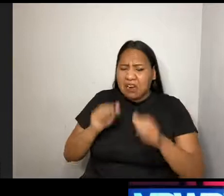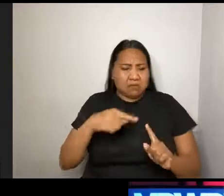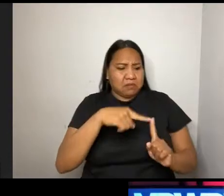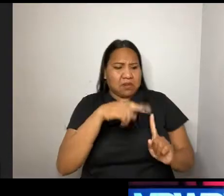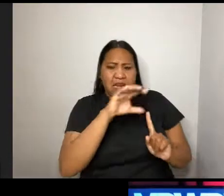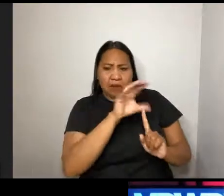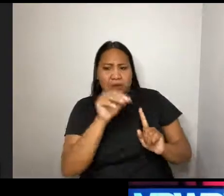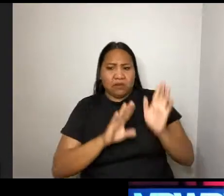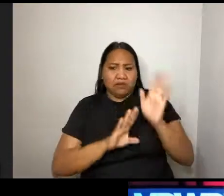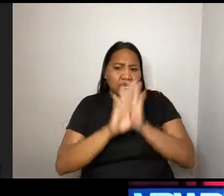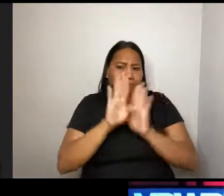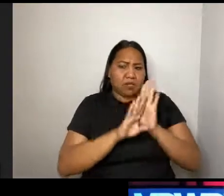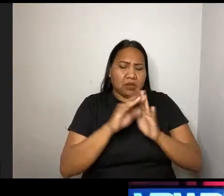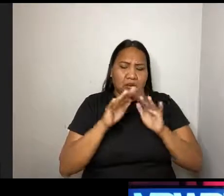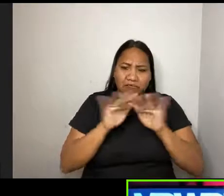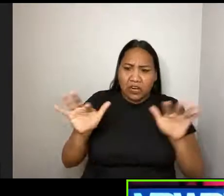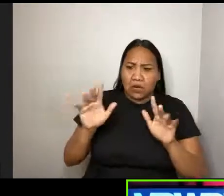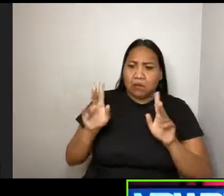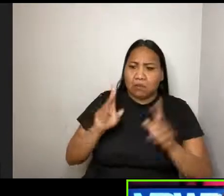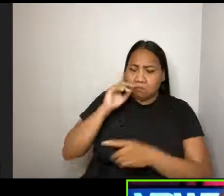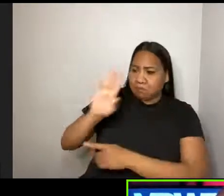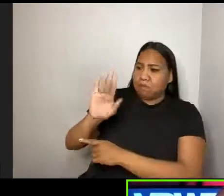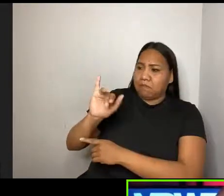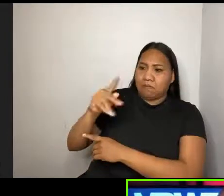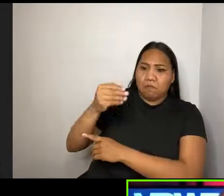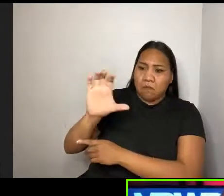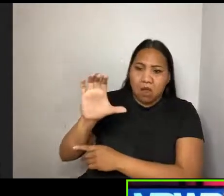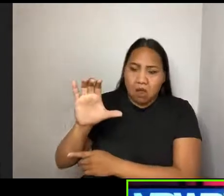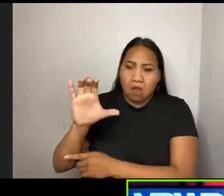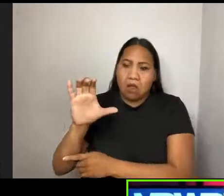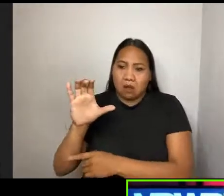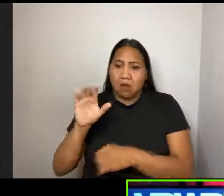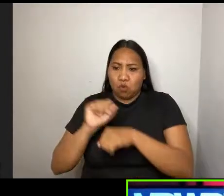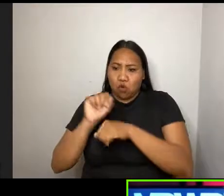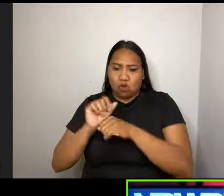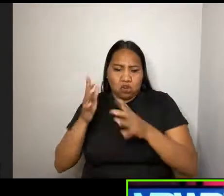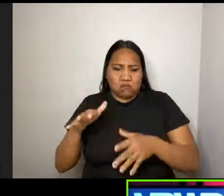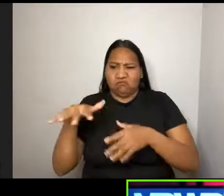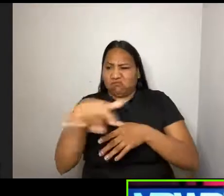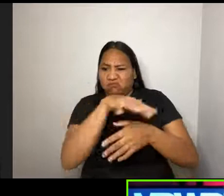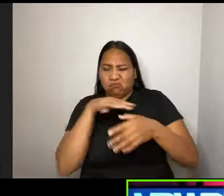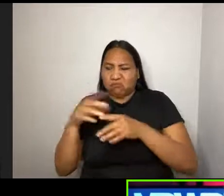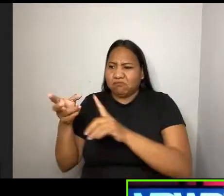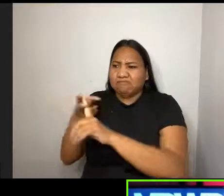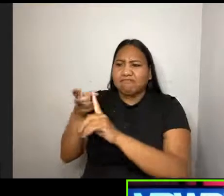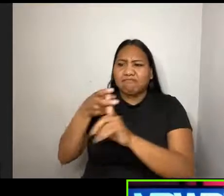So develop them that are already in there and give them the reins?